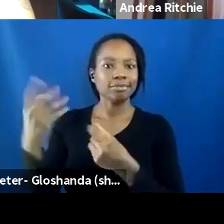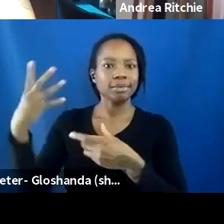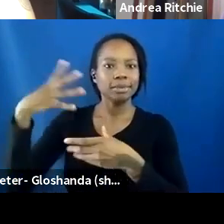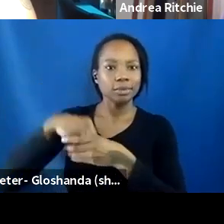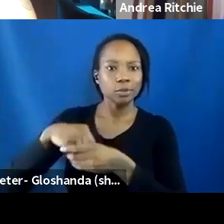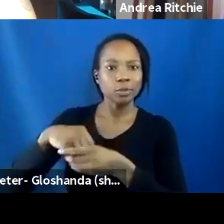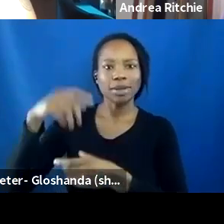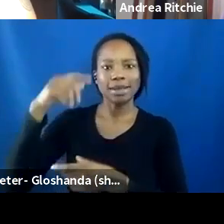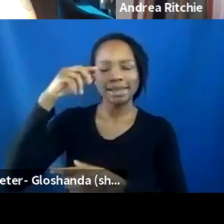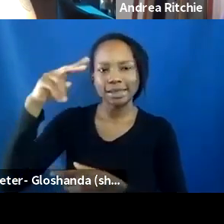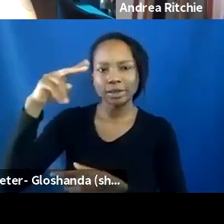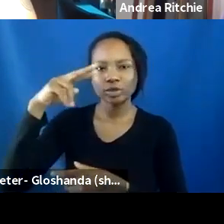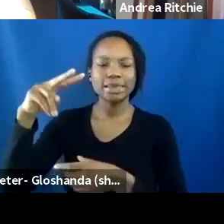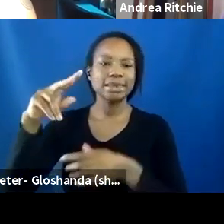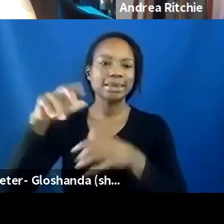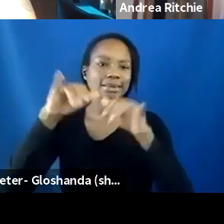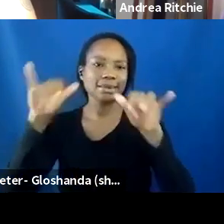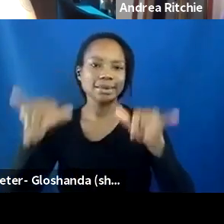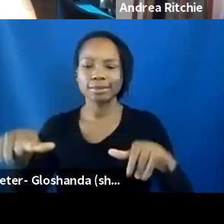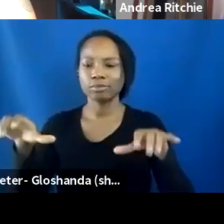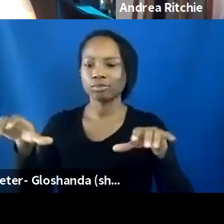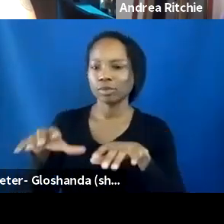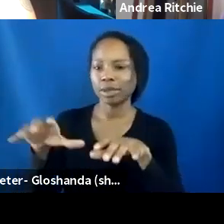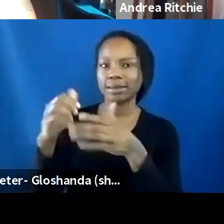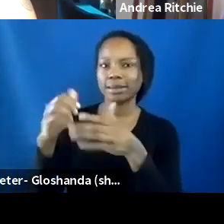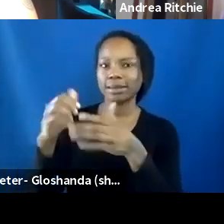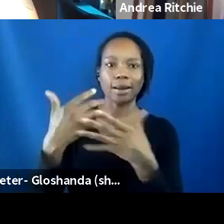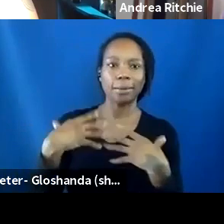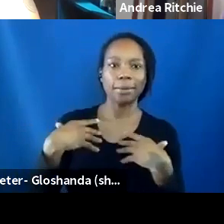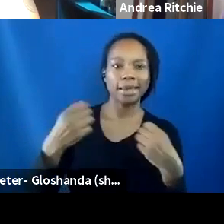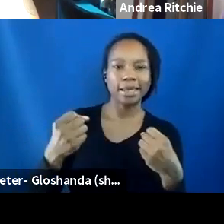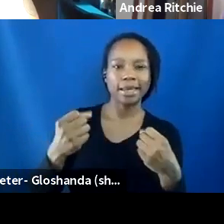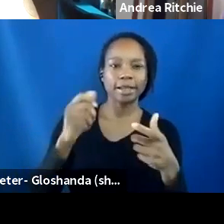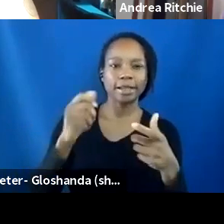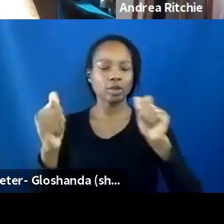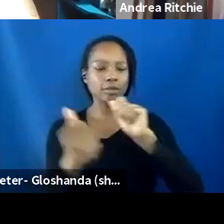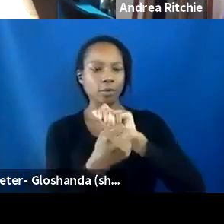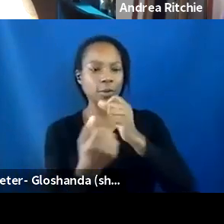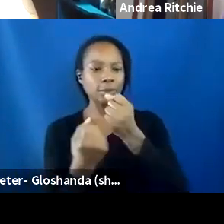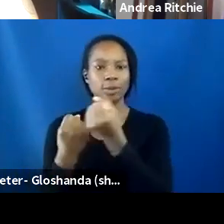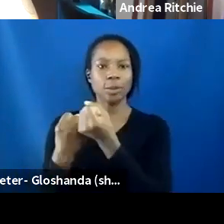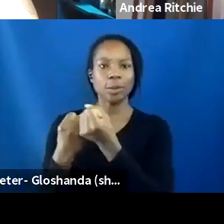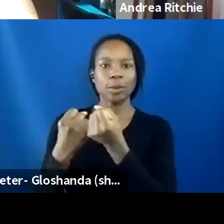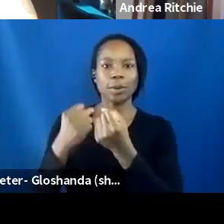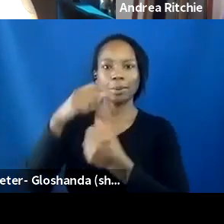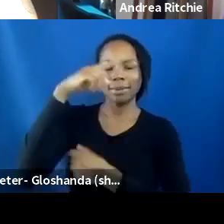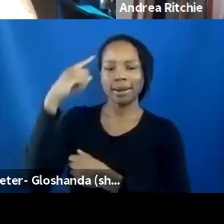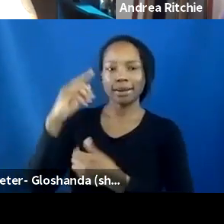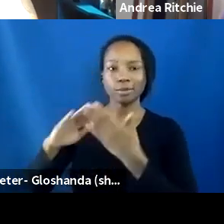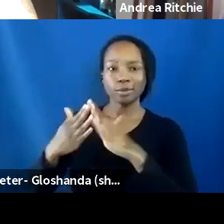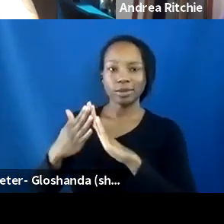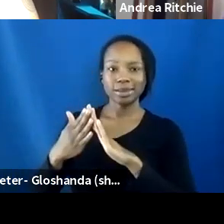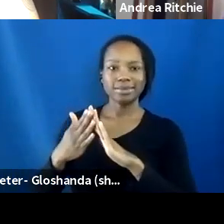that help heal, transform, and support black communities. He makes his home in Los Angeles, California.